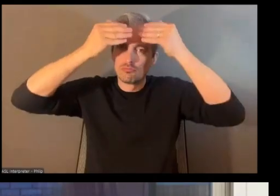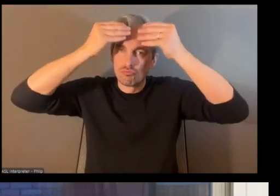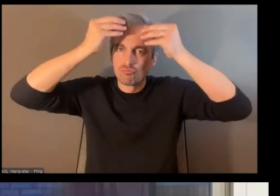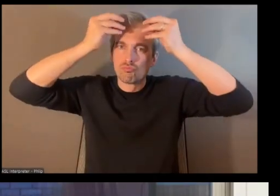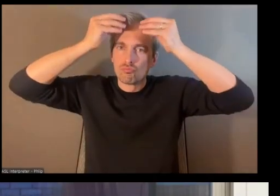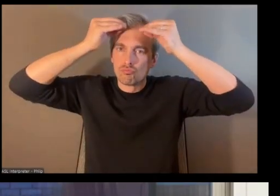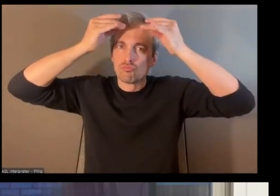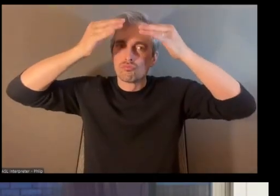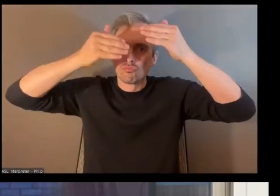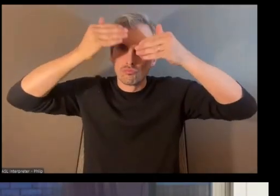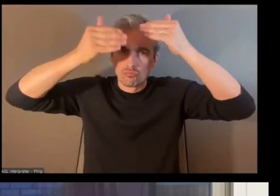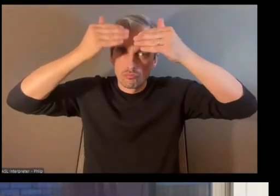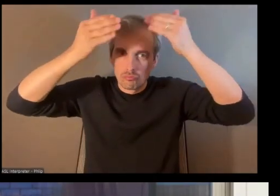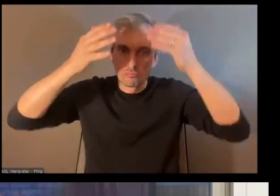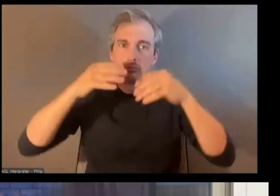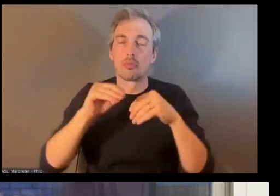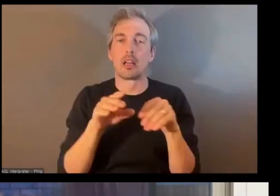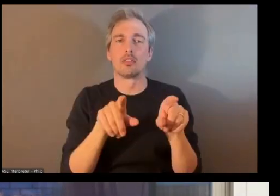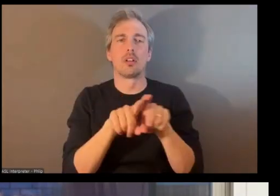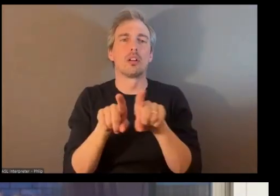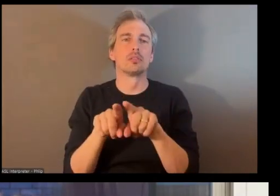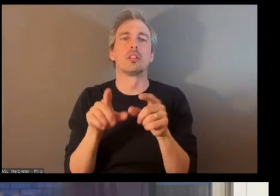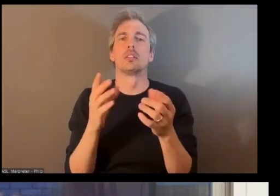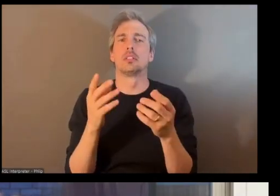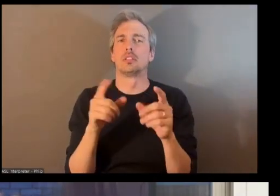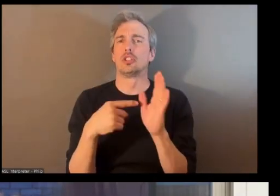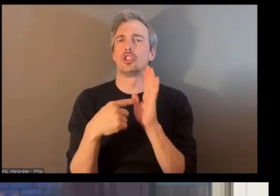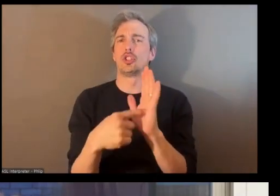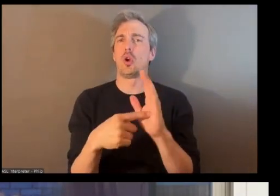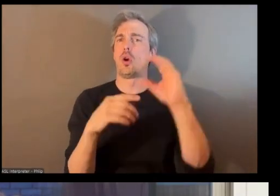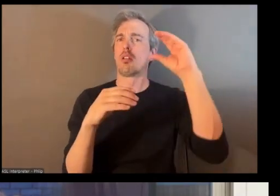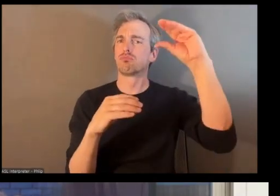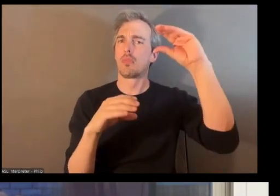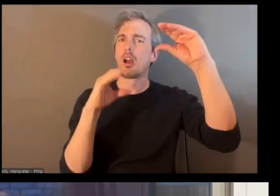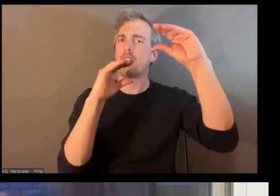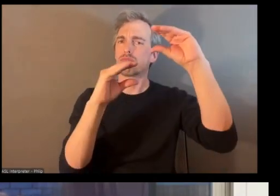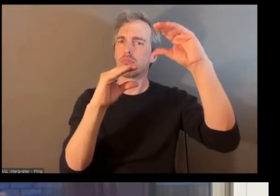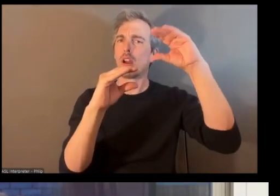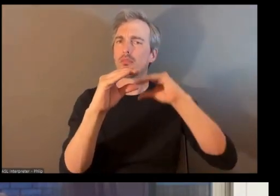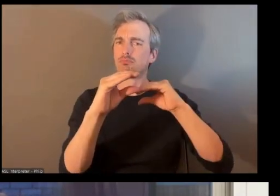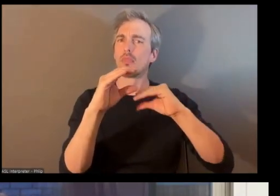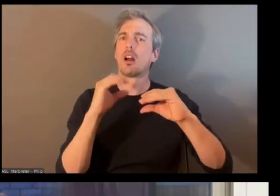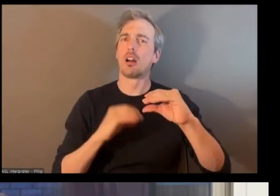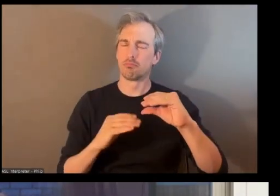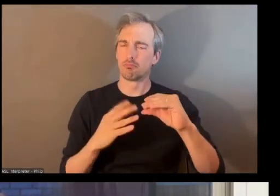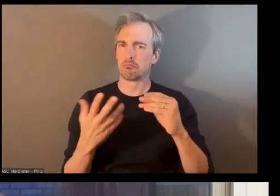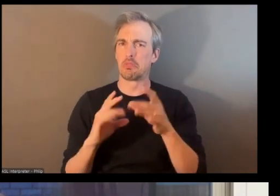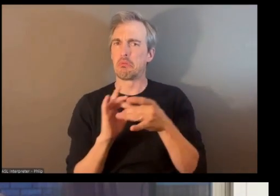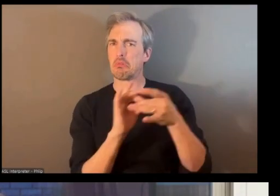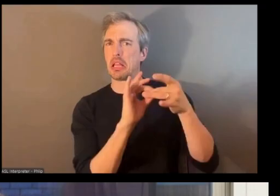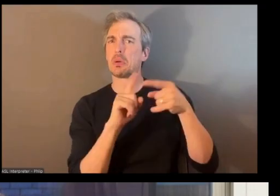But even those headings need to have a manageable amount of content under them.